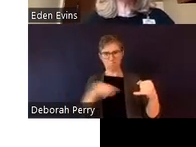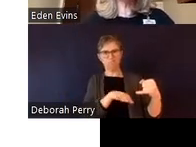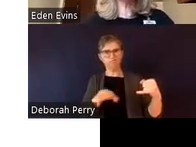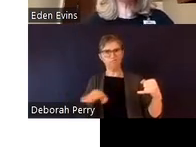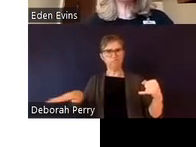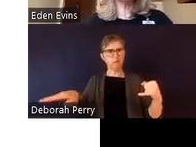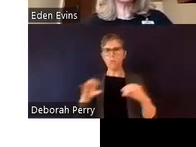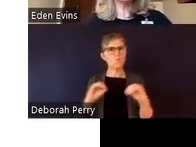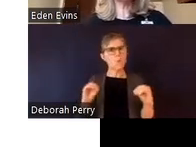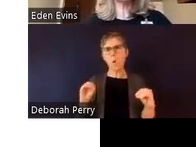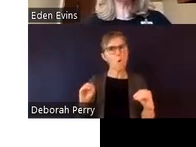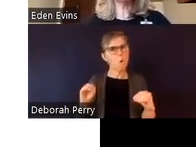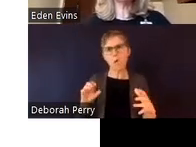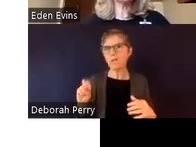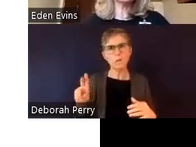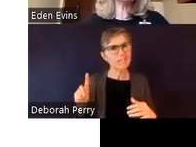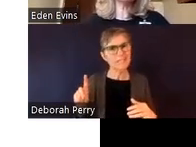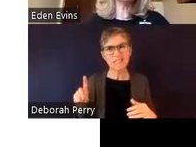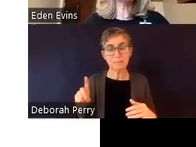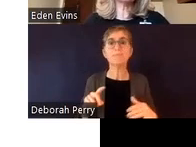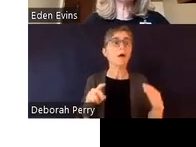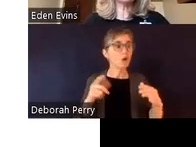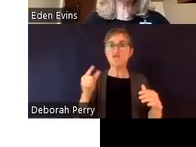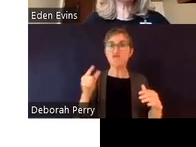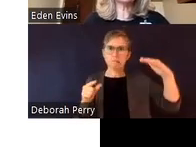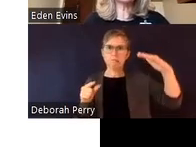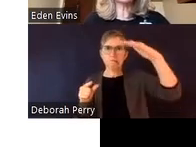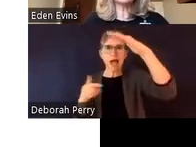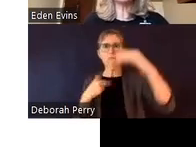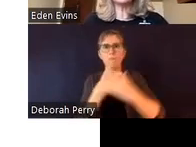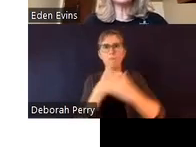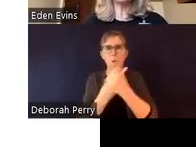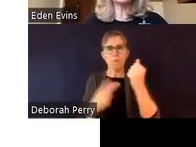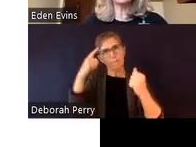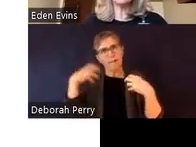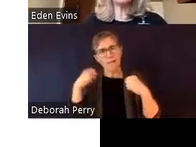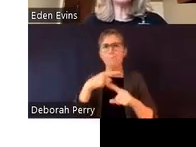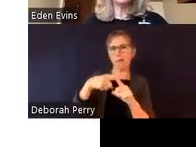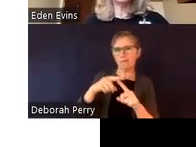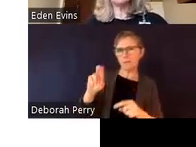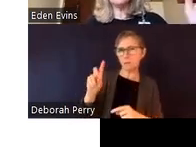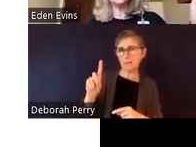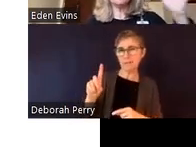major difference - in terms of percent of people impacted in any given time. The previous numbers